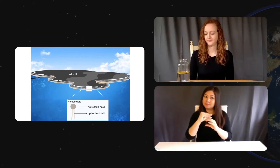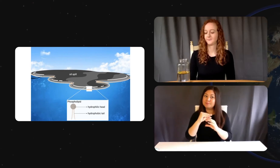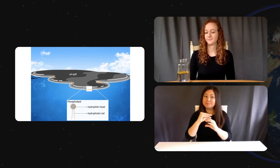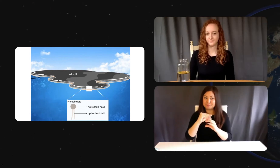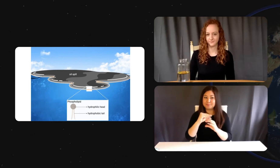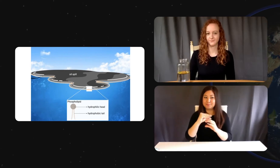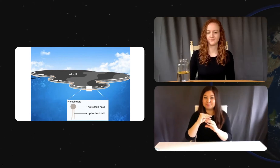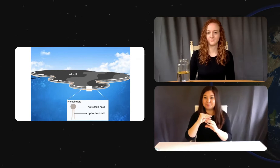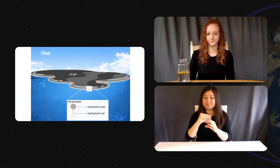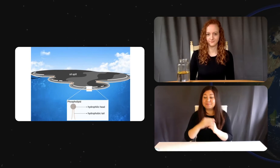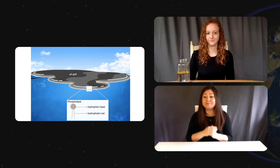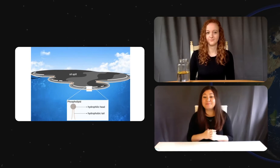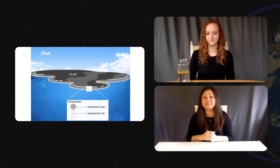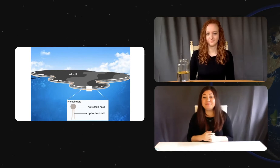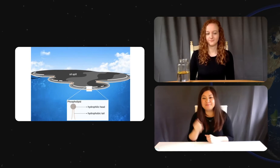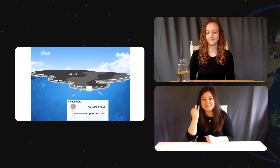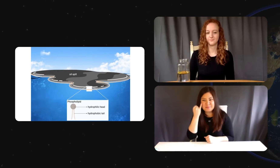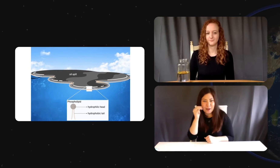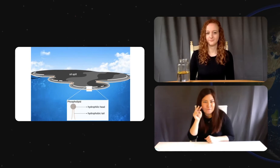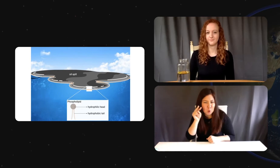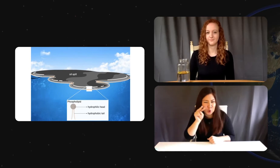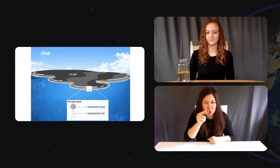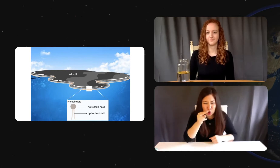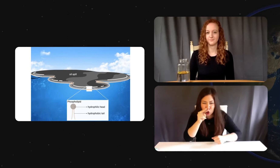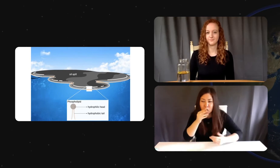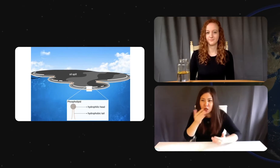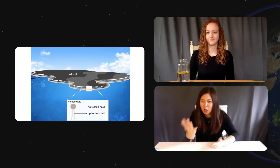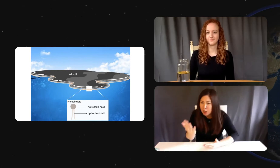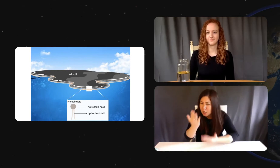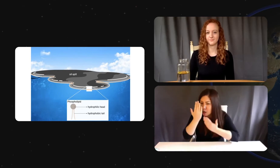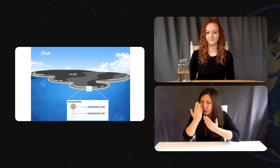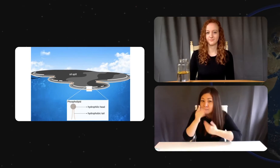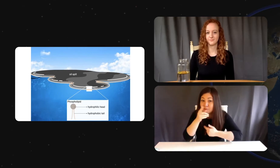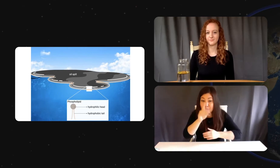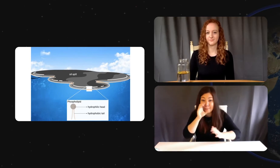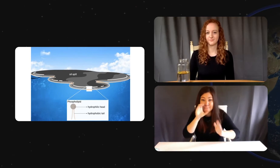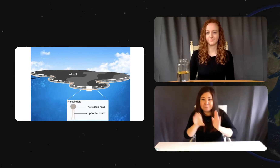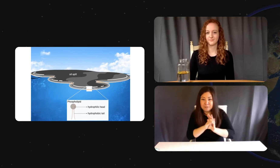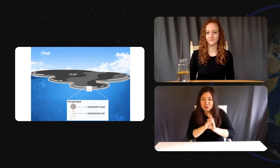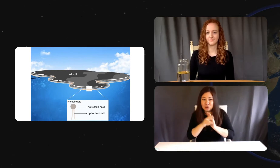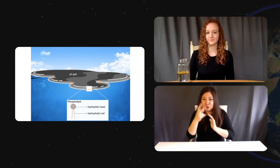Technically, water is heavier.